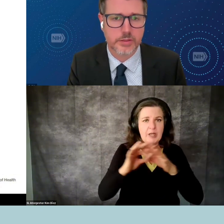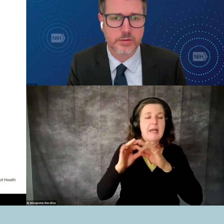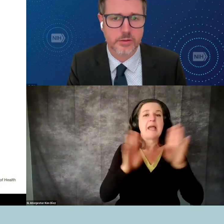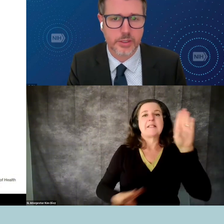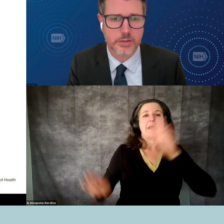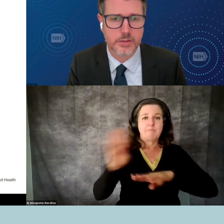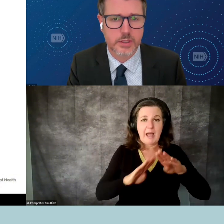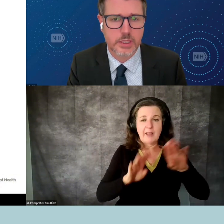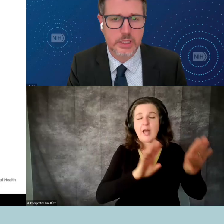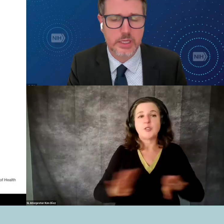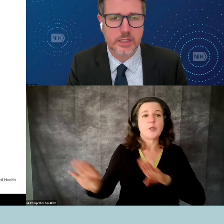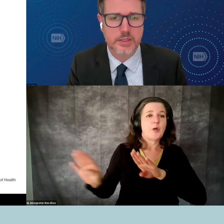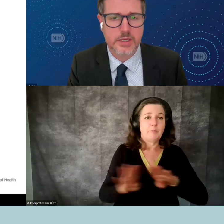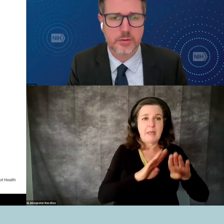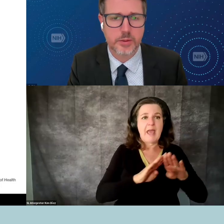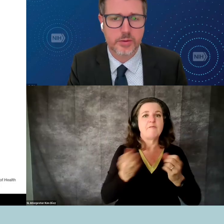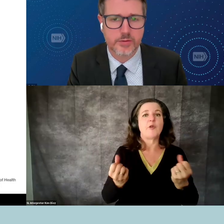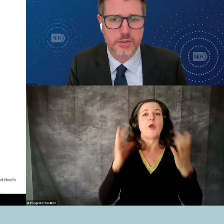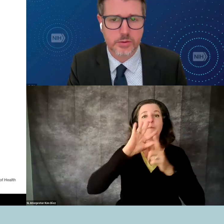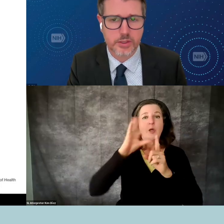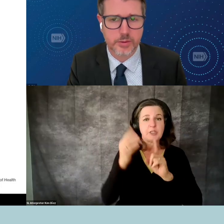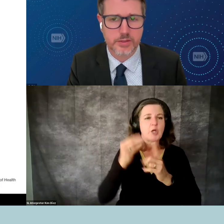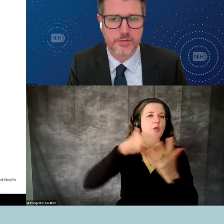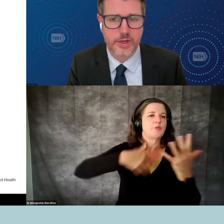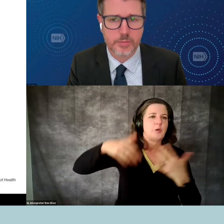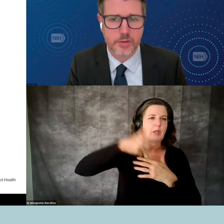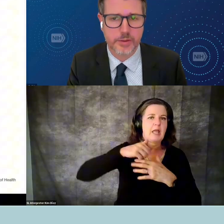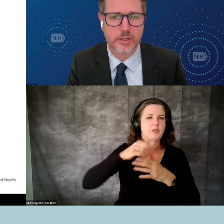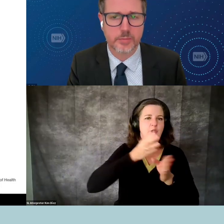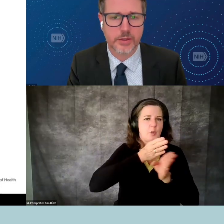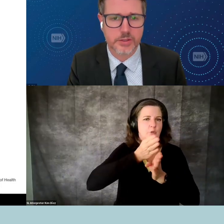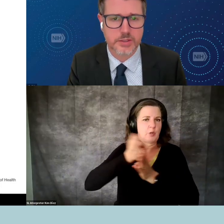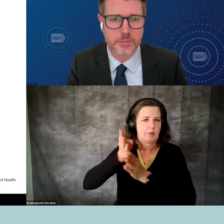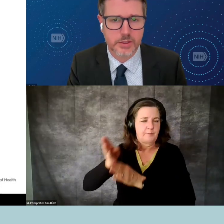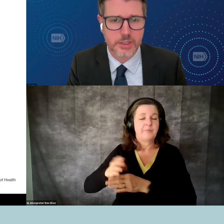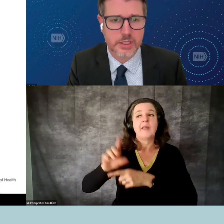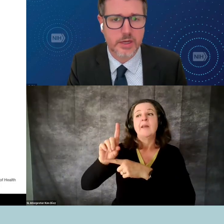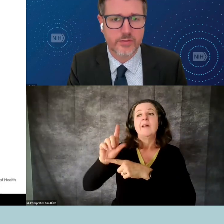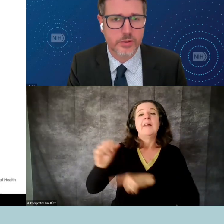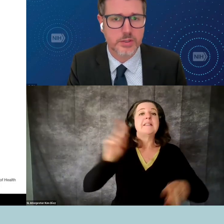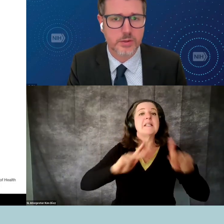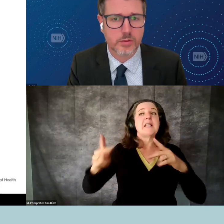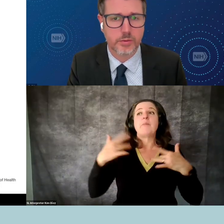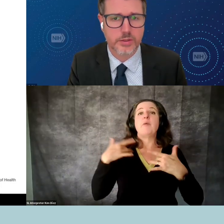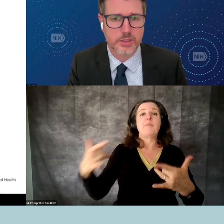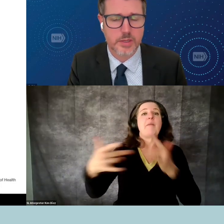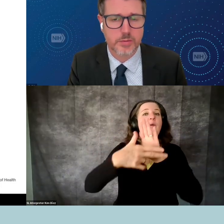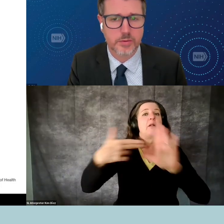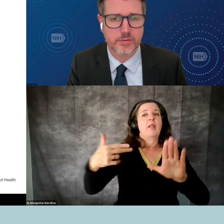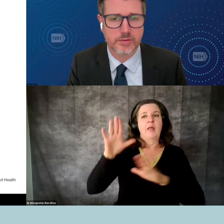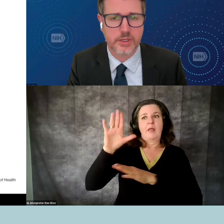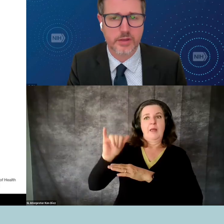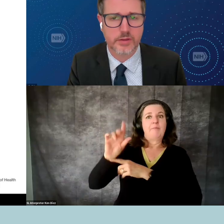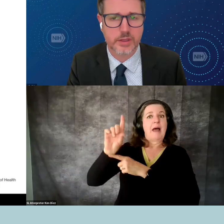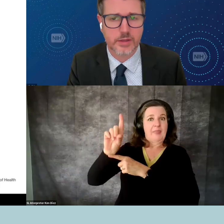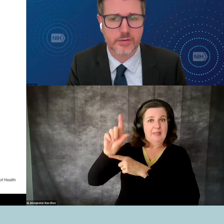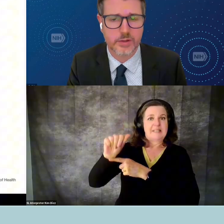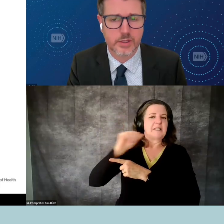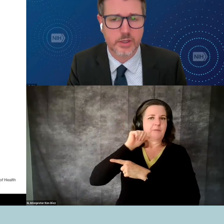and environmental domains. Disabled people have historically been defined primarily by their disability and not viewed as a whole person capable of living a healthy life.